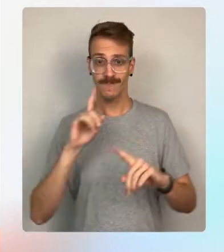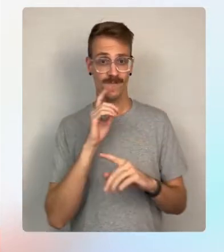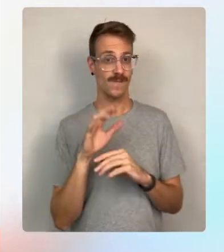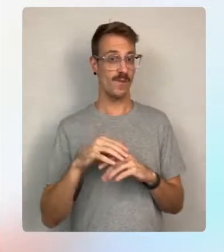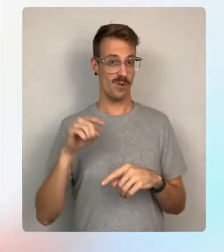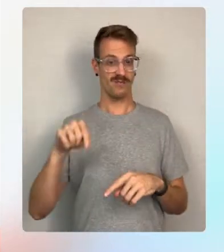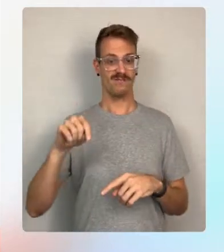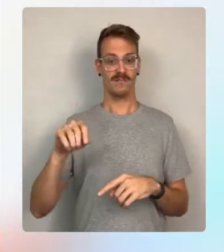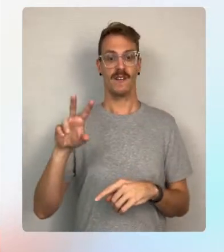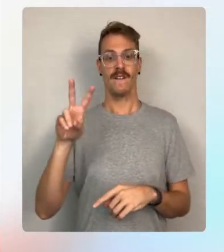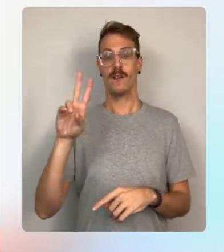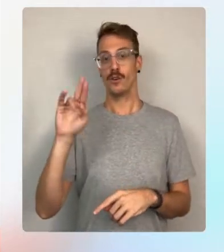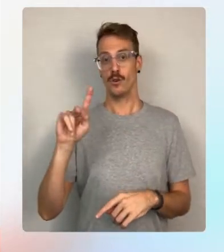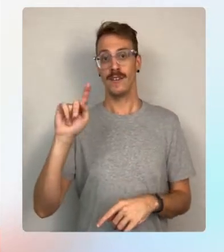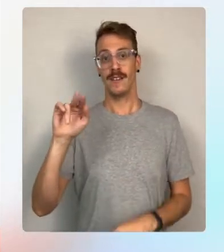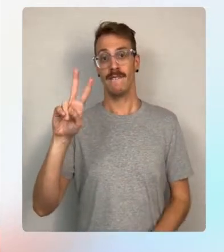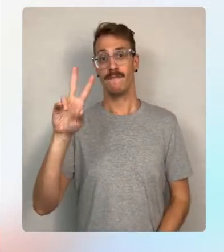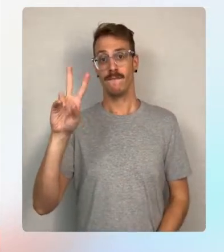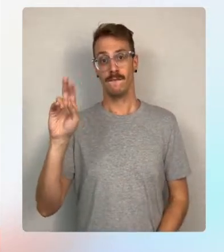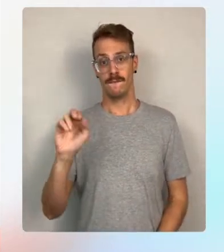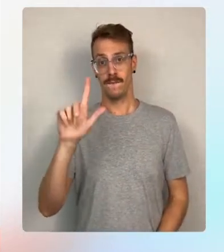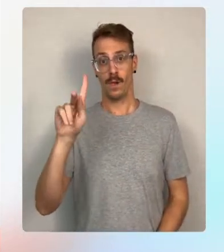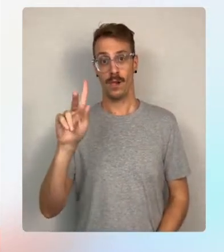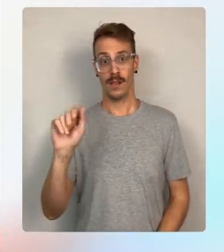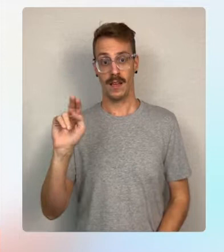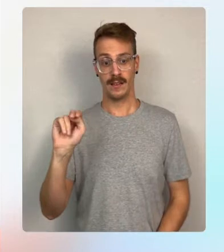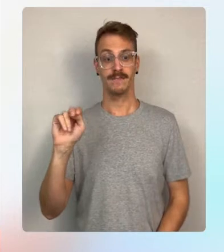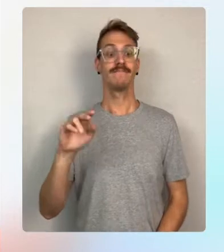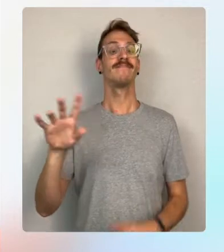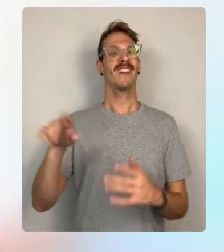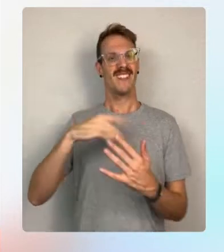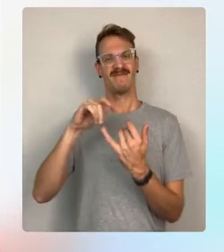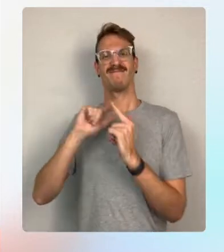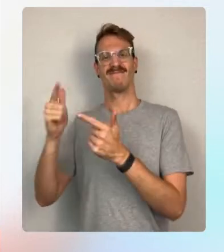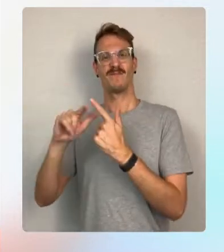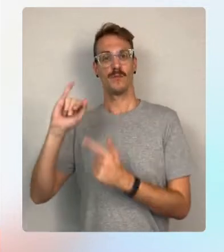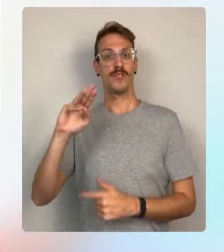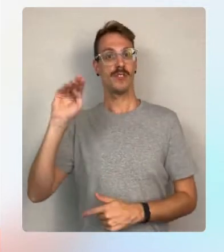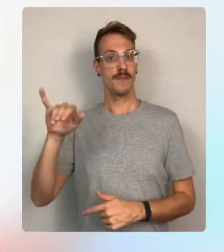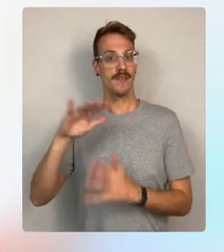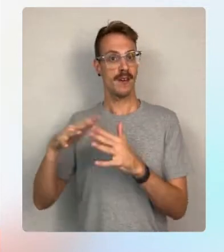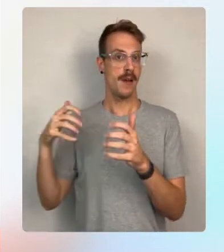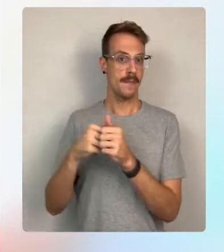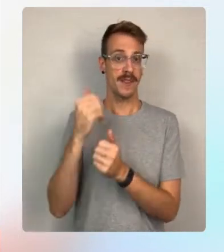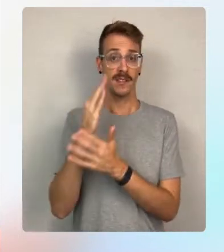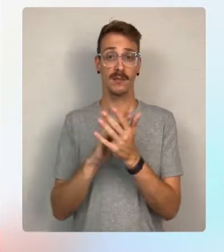And finally, Jimmy will present an update on some of the valuable tools that developers use